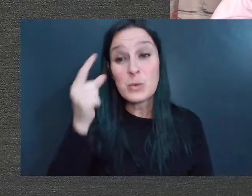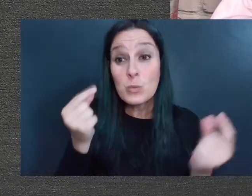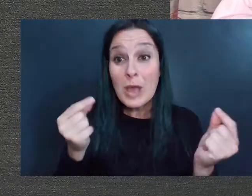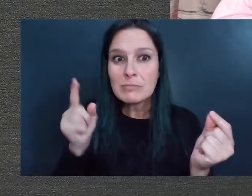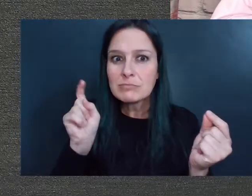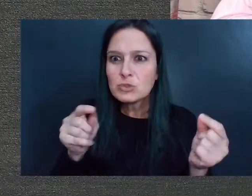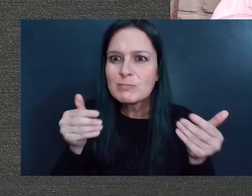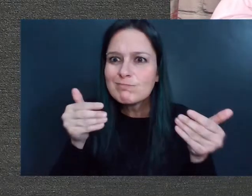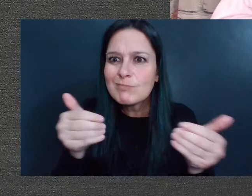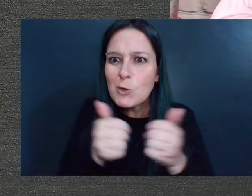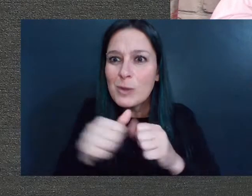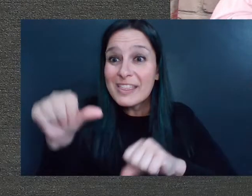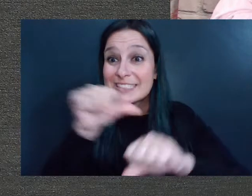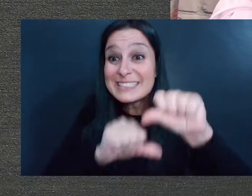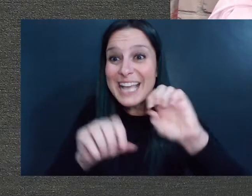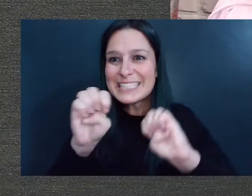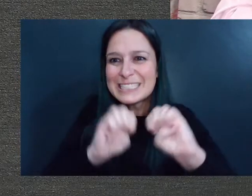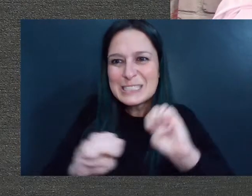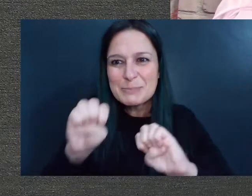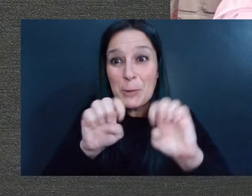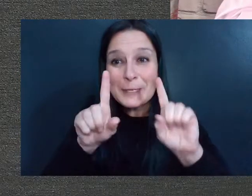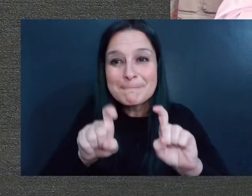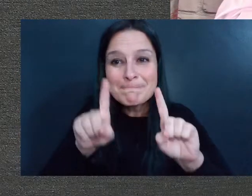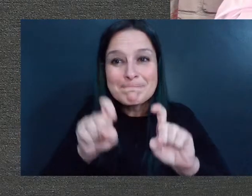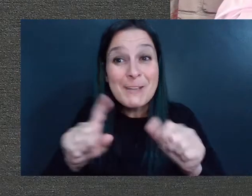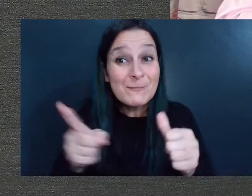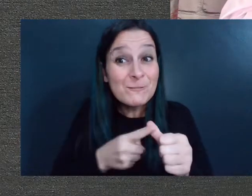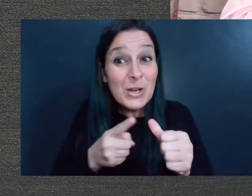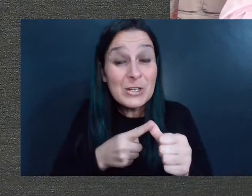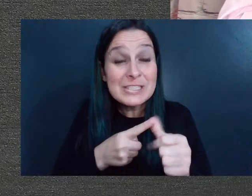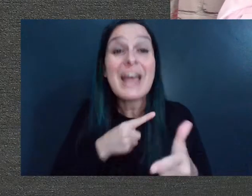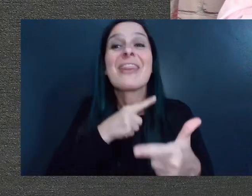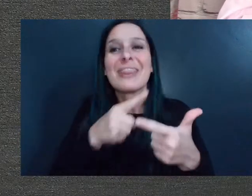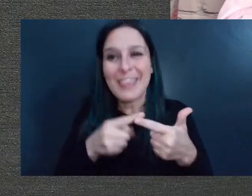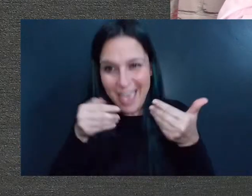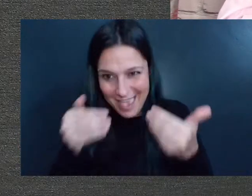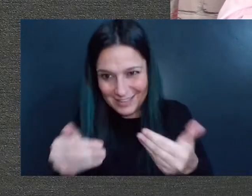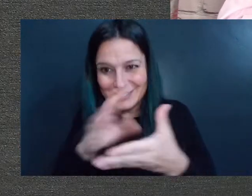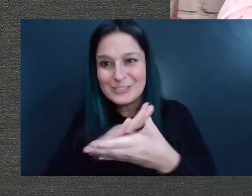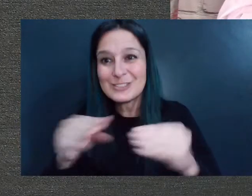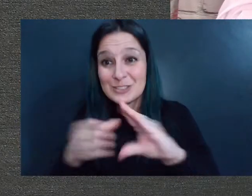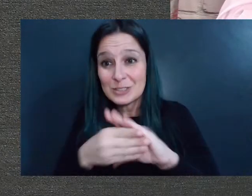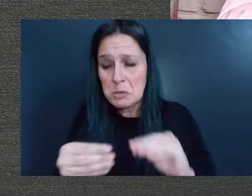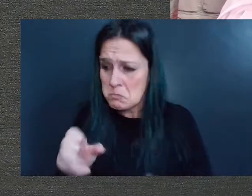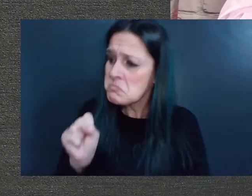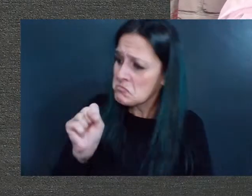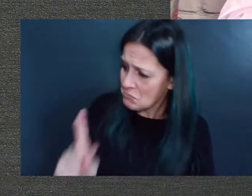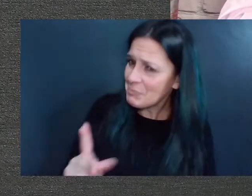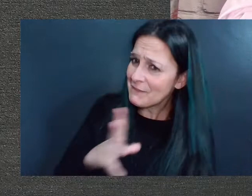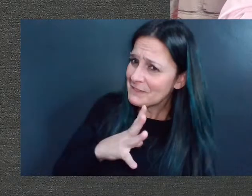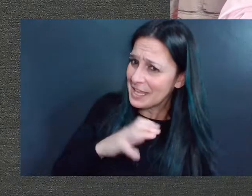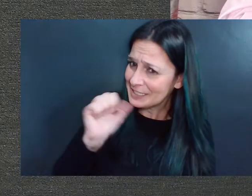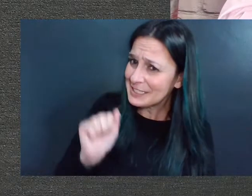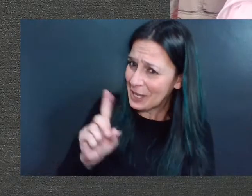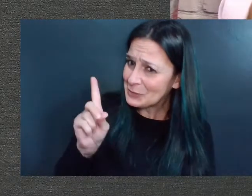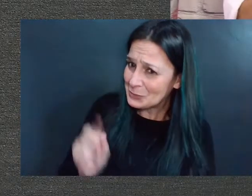a little science experiment before we read the story. We could do that. He really likes science a lot.